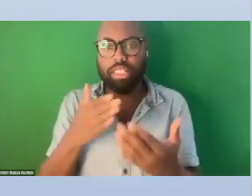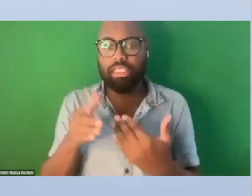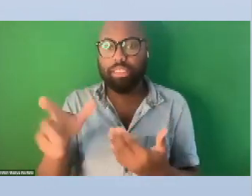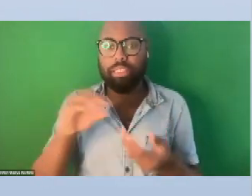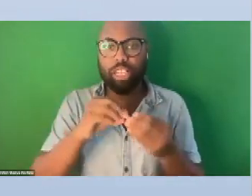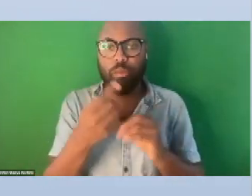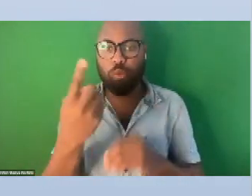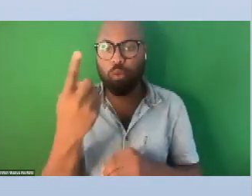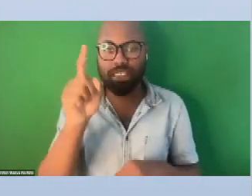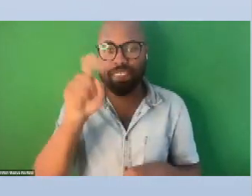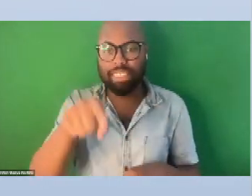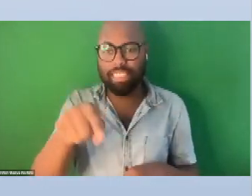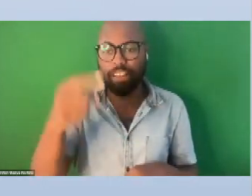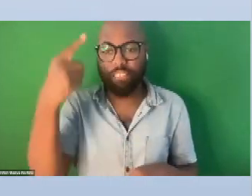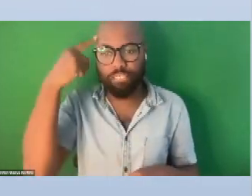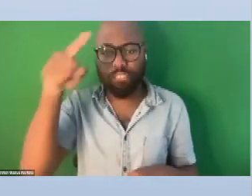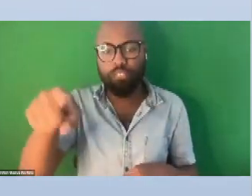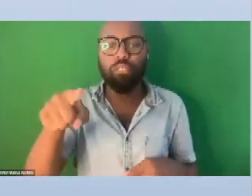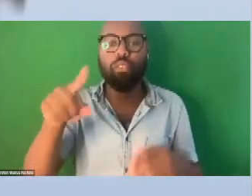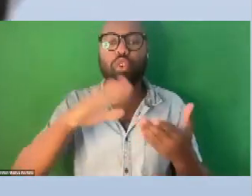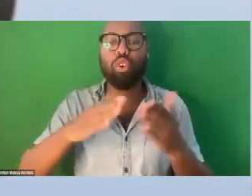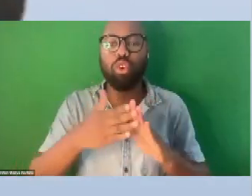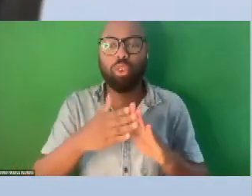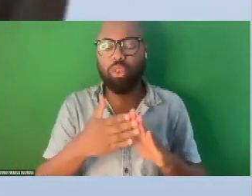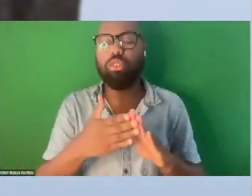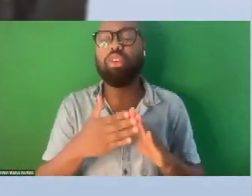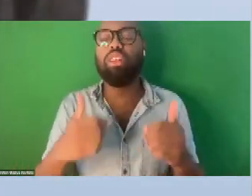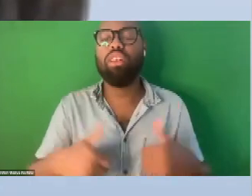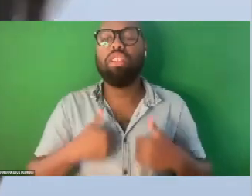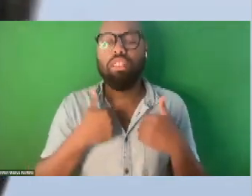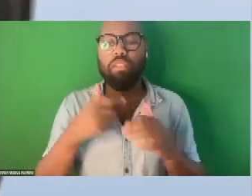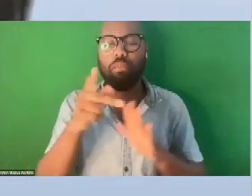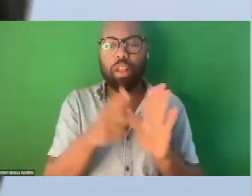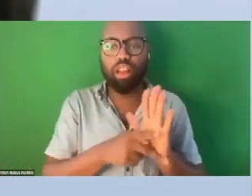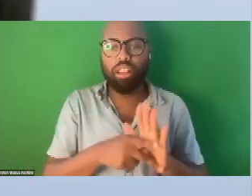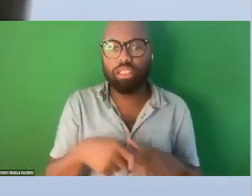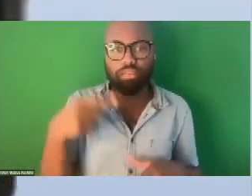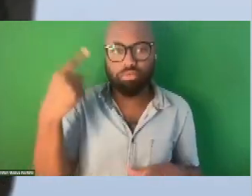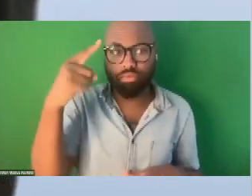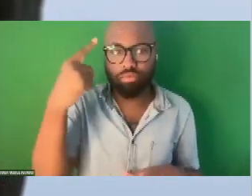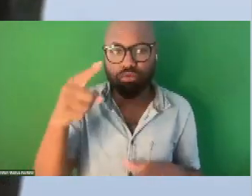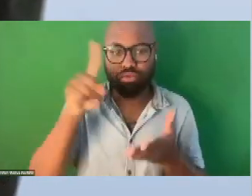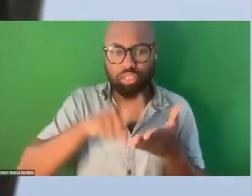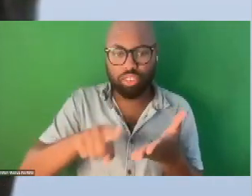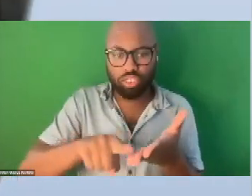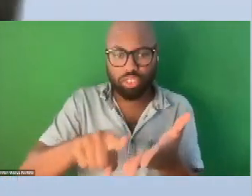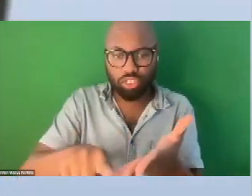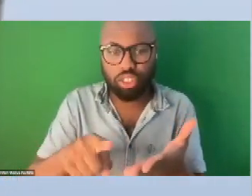community living policy research and one of the number one needs is having